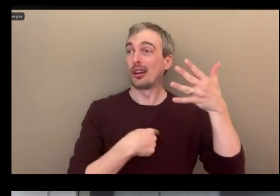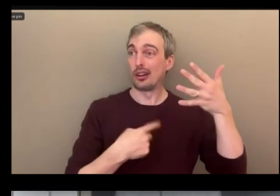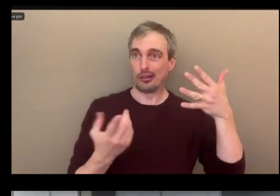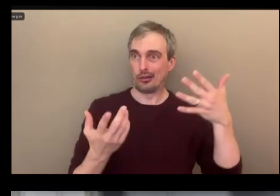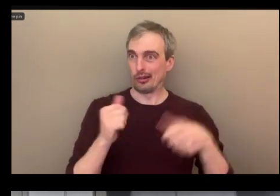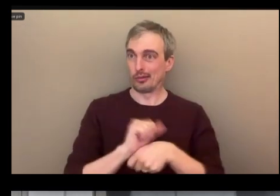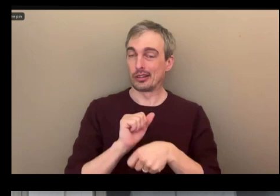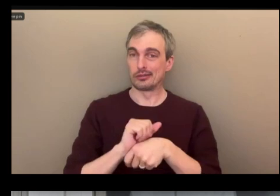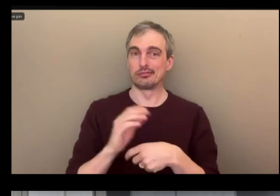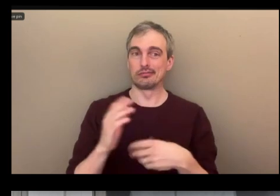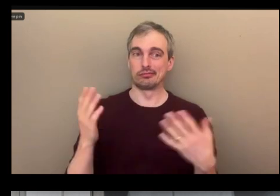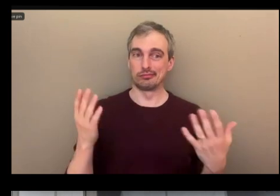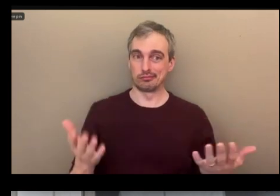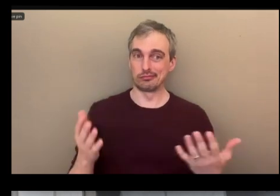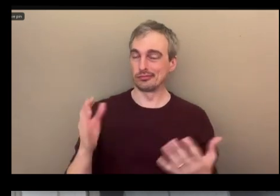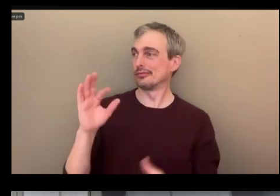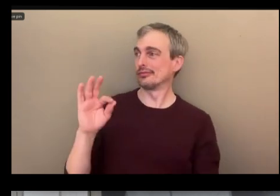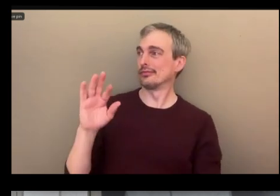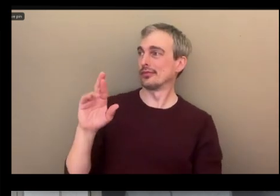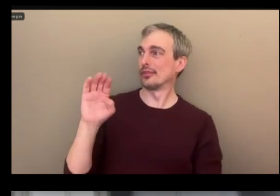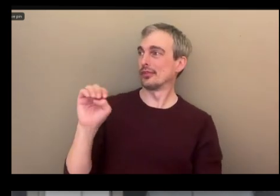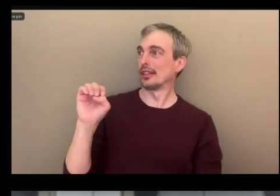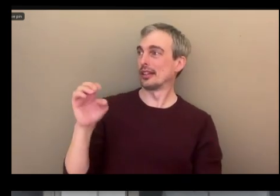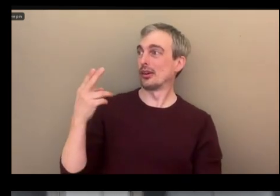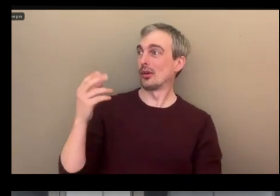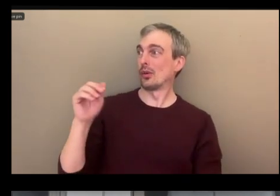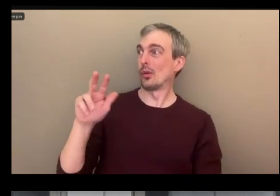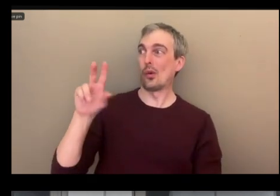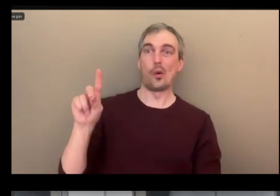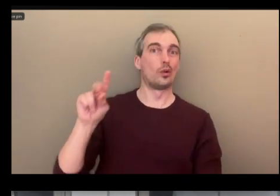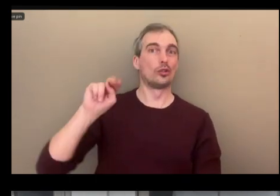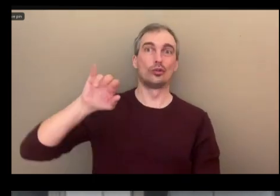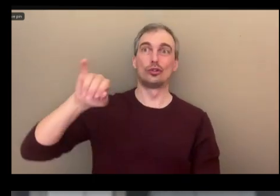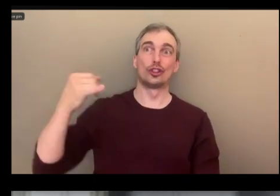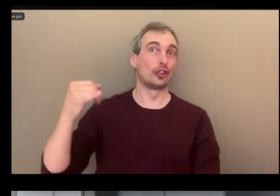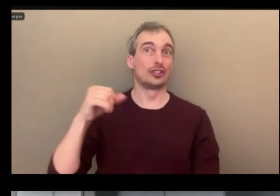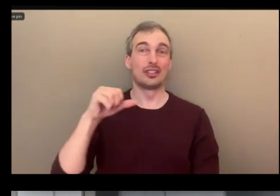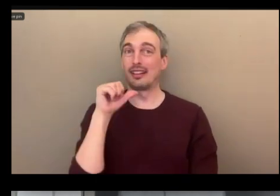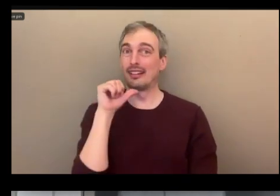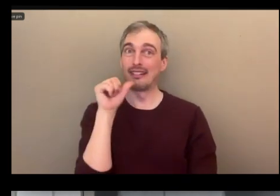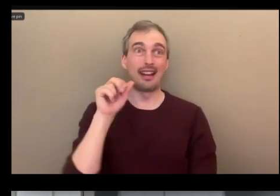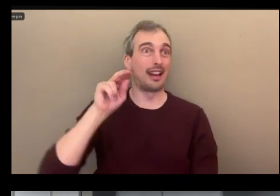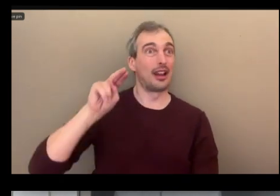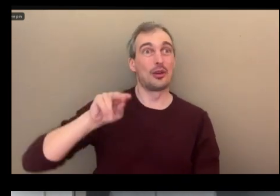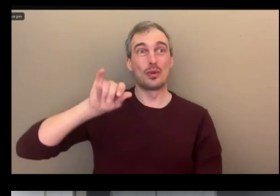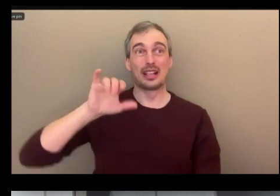And if you don't know where Freehold, New Jersey, is, it's kind of in the middle of New Jersey. It's kind of in the middle of...